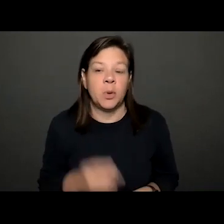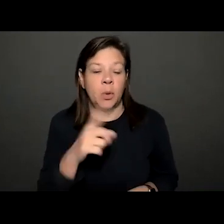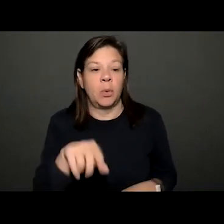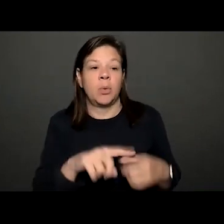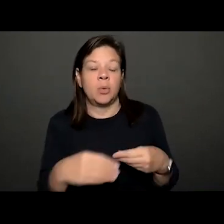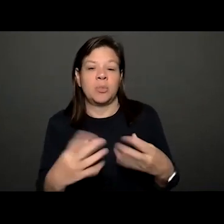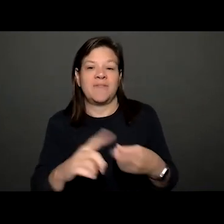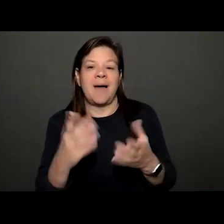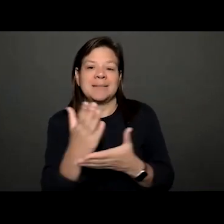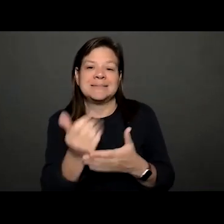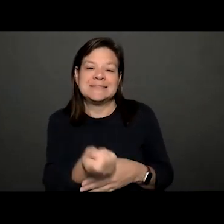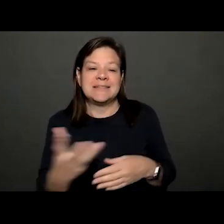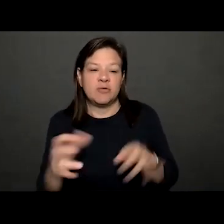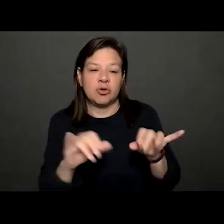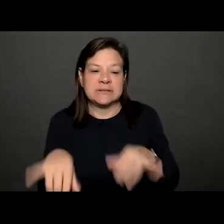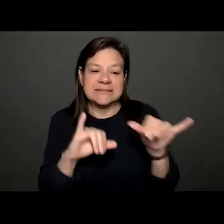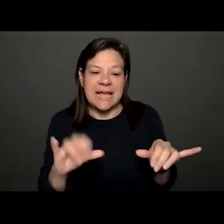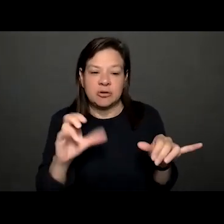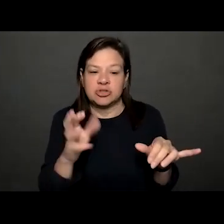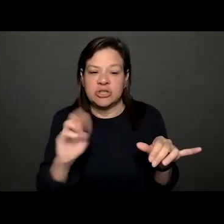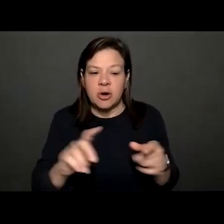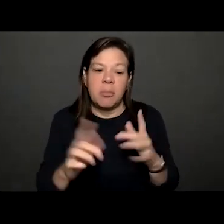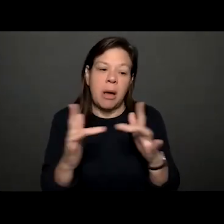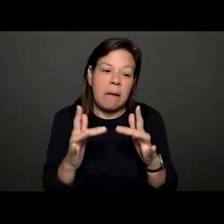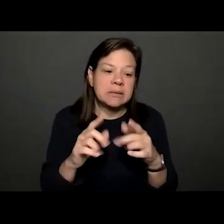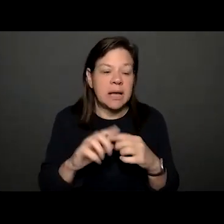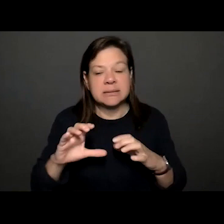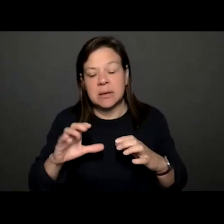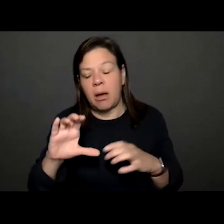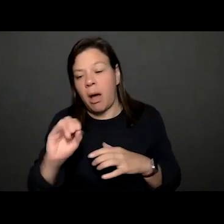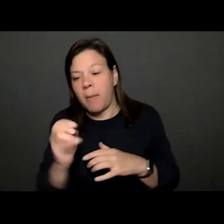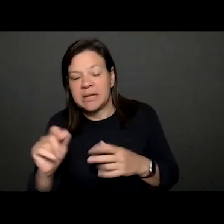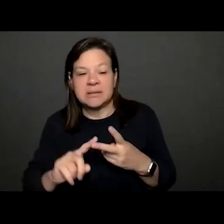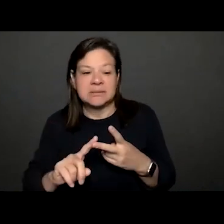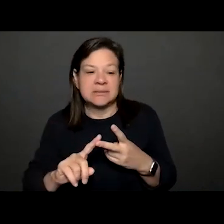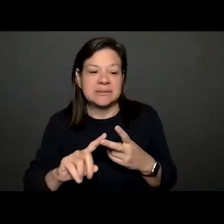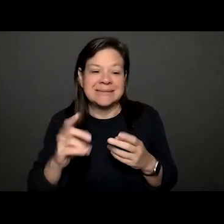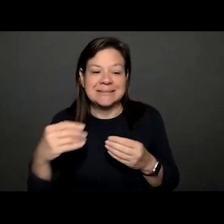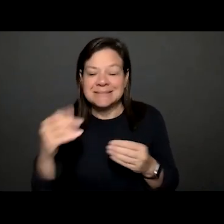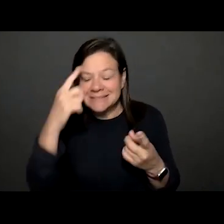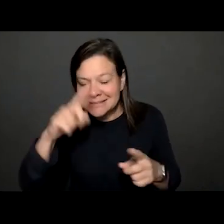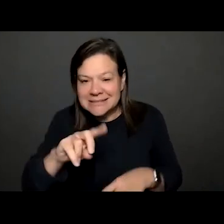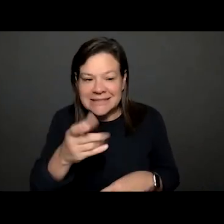THINGS SUCH AS COMPANIES AND DEALS AND E-COMMERCE SUCH AS LINE ITEMS.